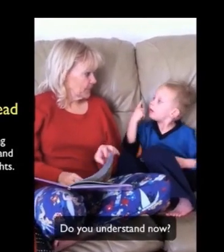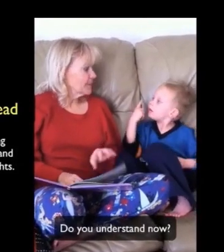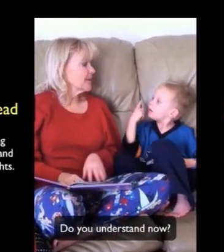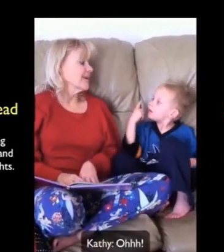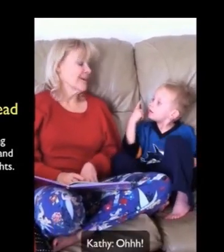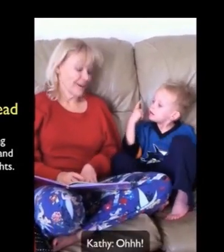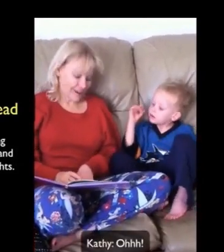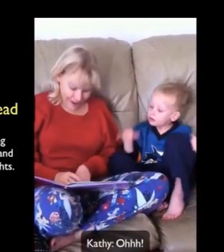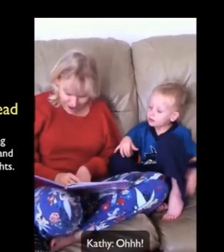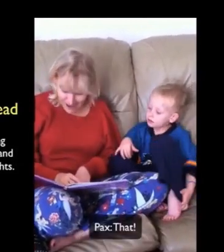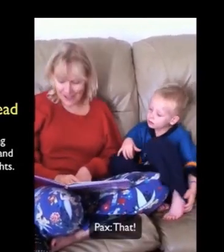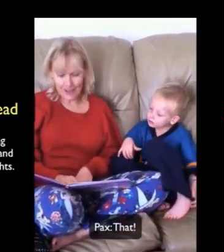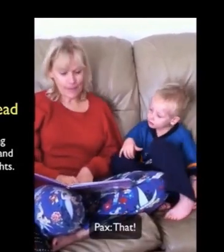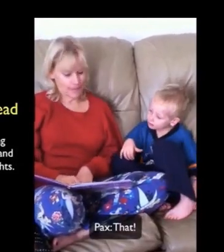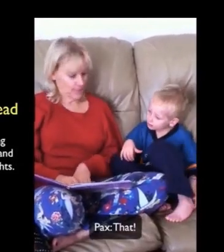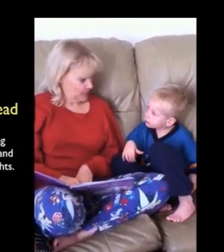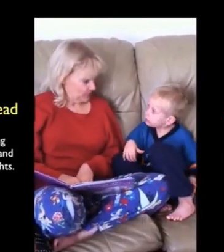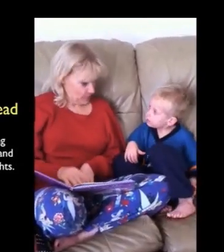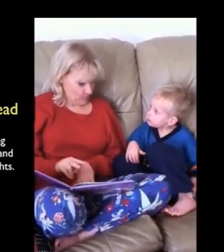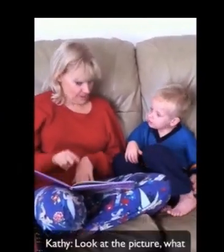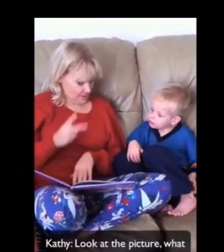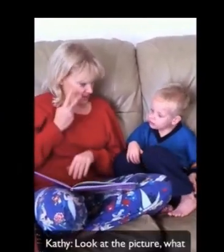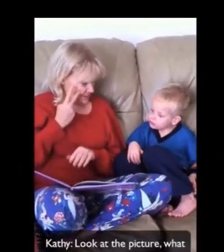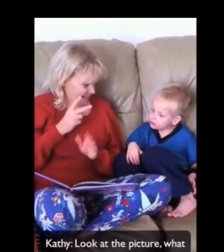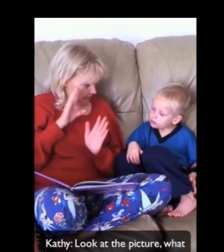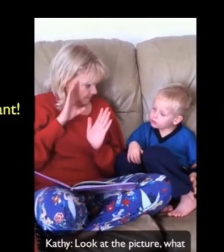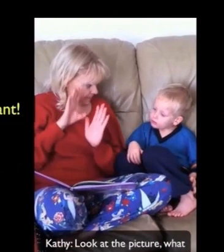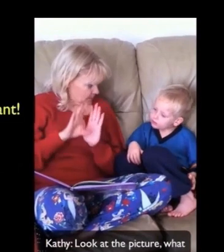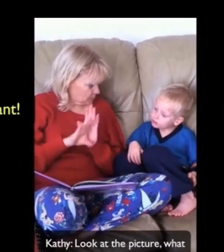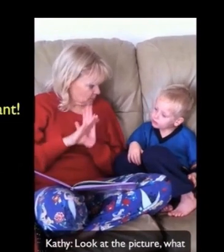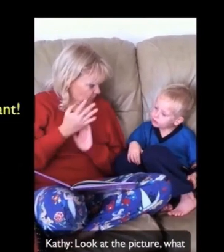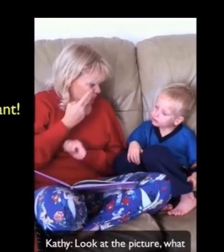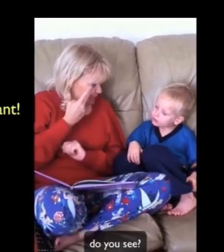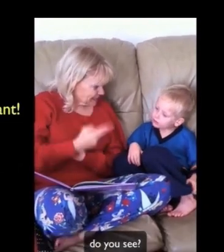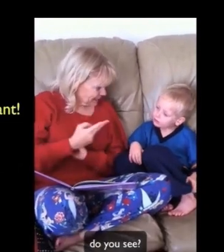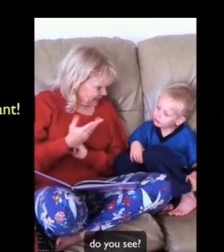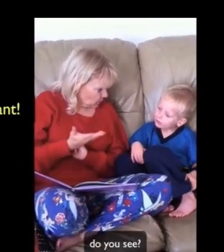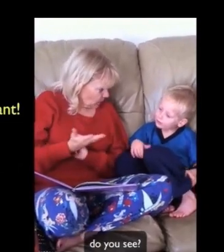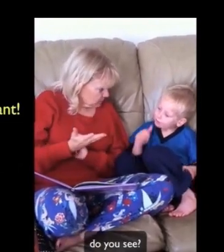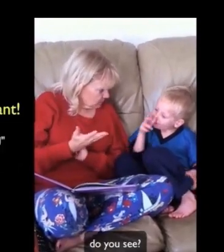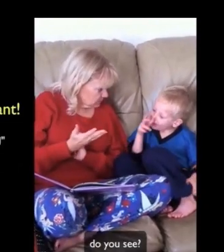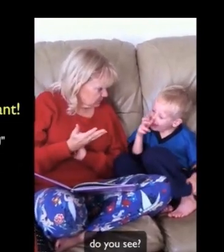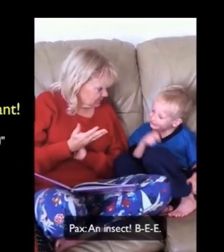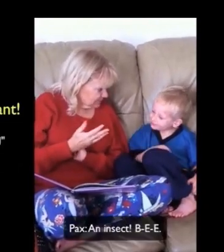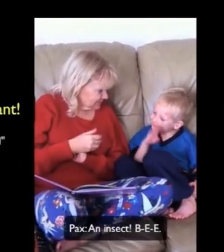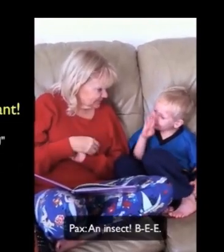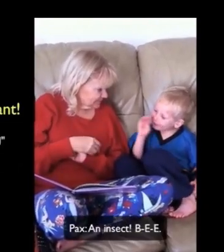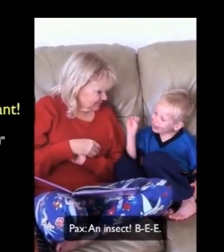puzzled. You understand how? Mother: Oh that. Look at the picture. What do you see? Little boy: A bee.